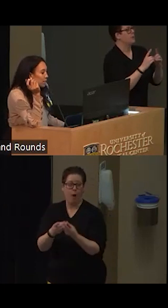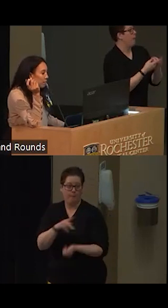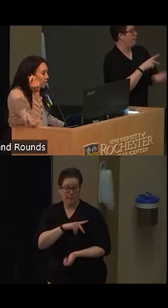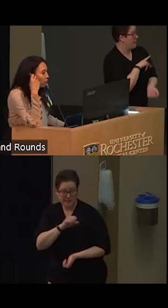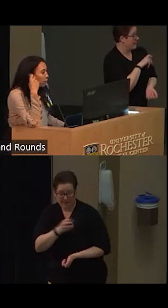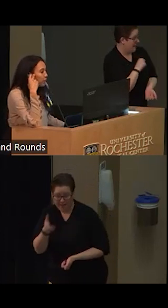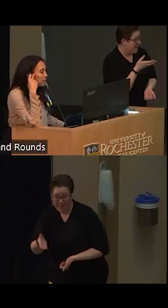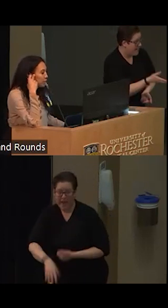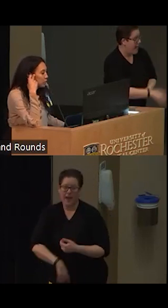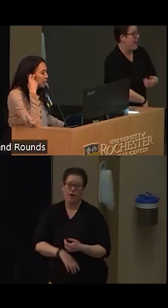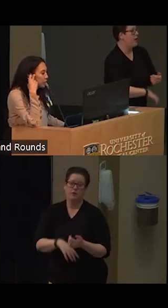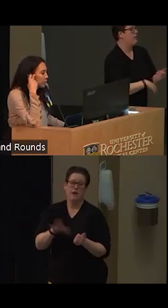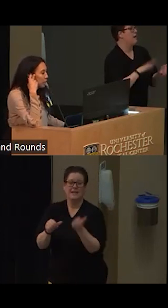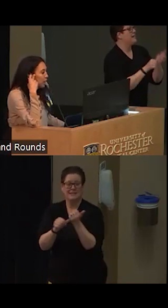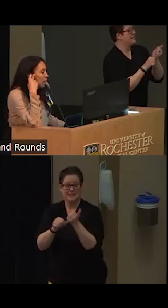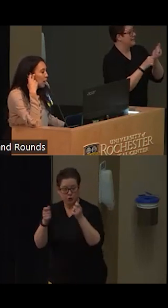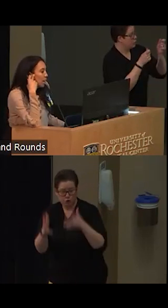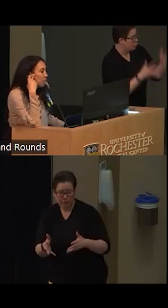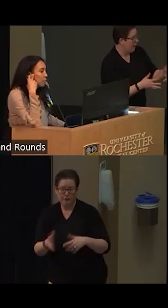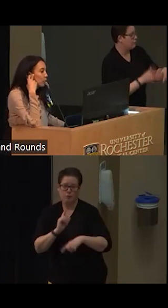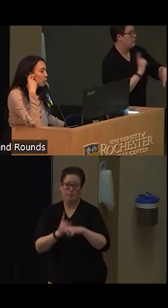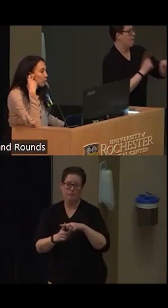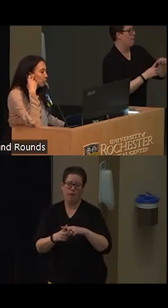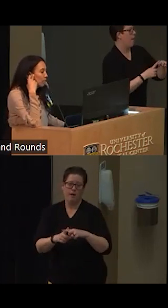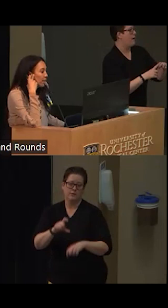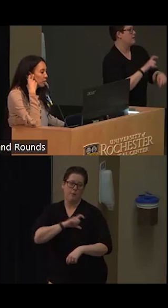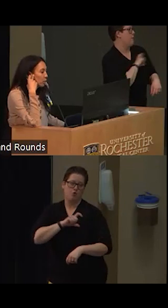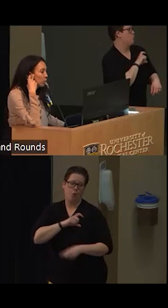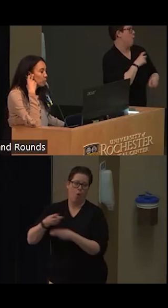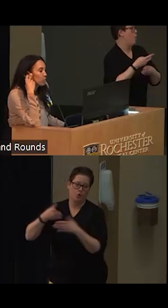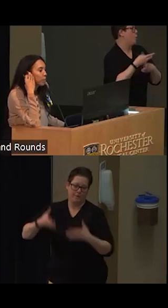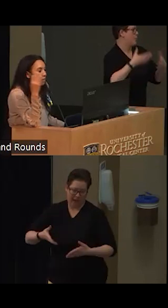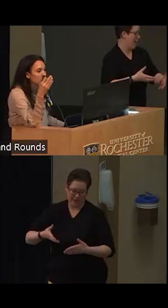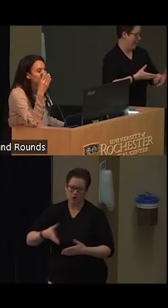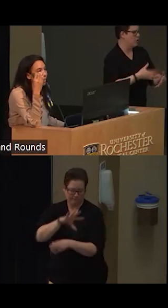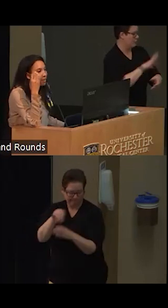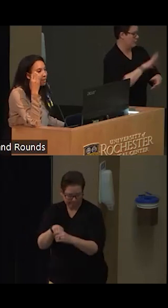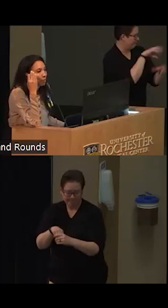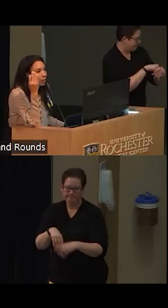Safety both their assistant director and Patrol Supervisor was was part of these meetings and